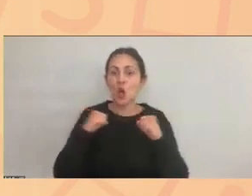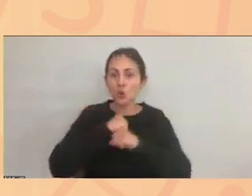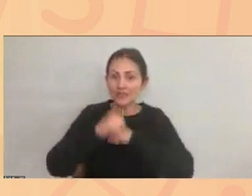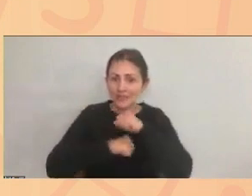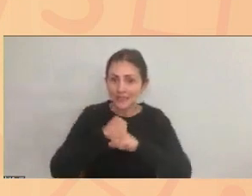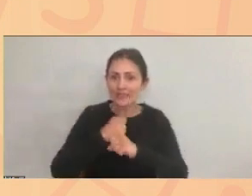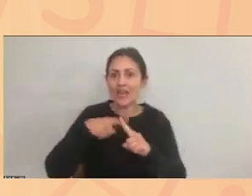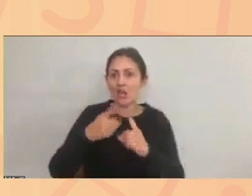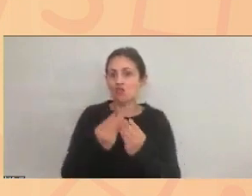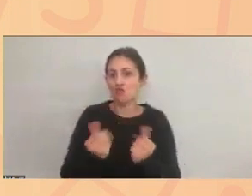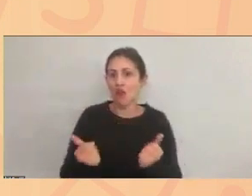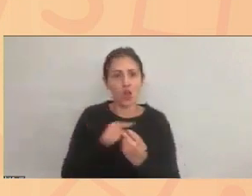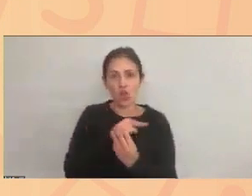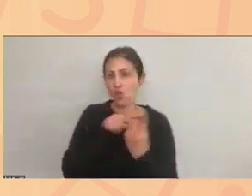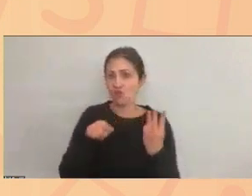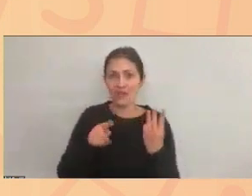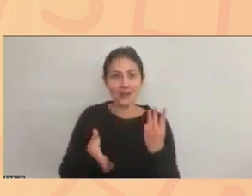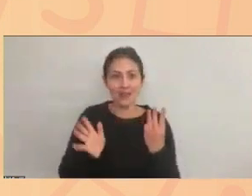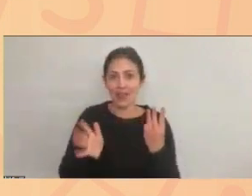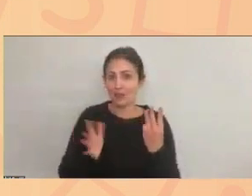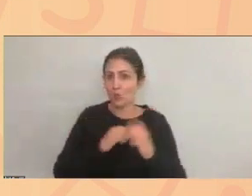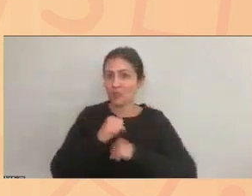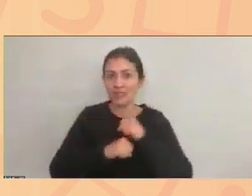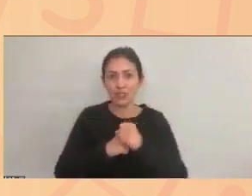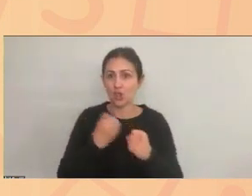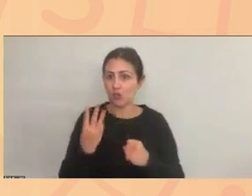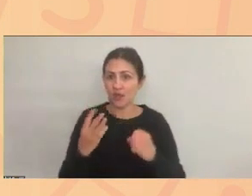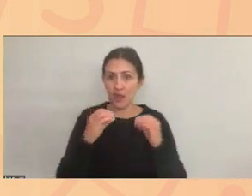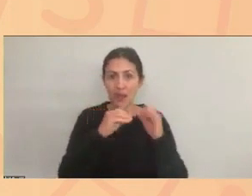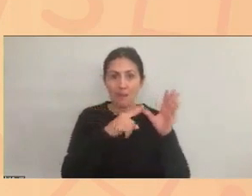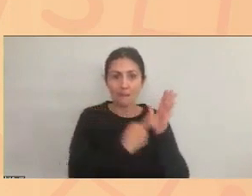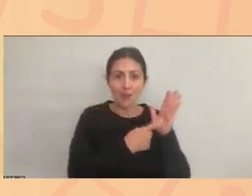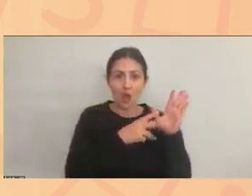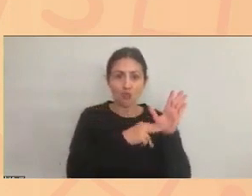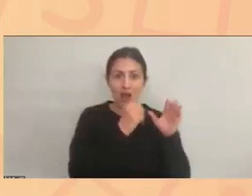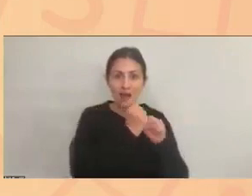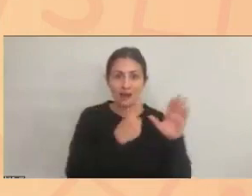That's three seasons (UNKNOWN) mean hot season,